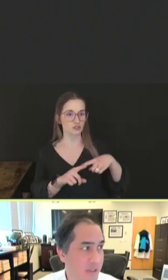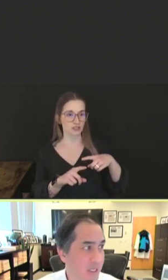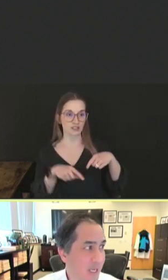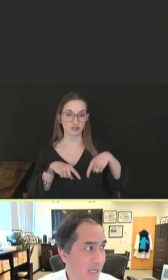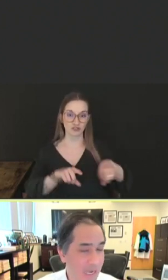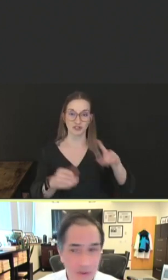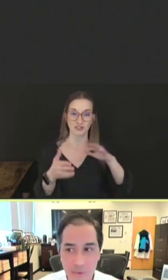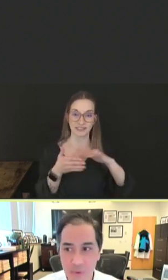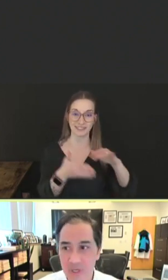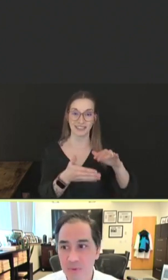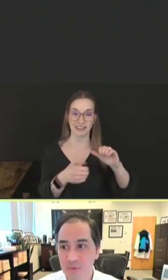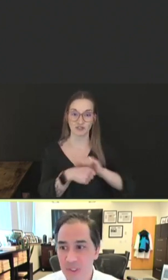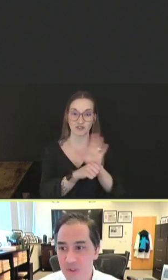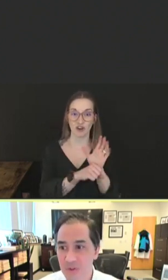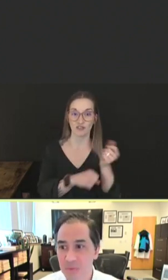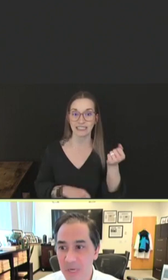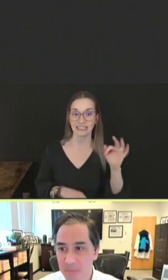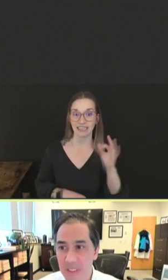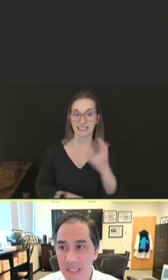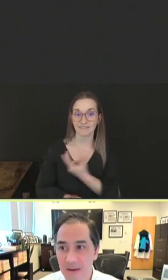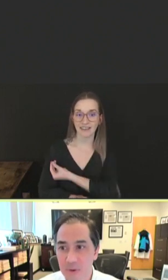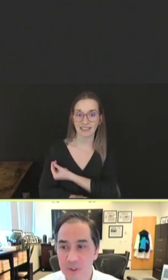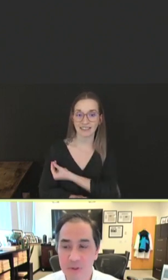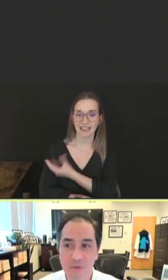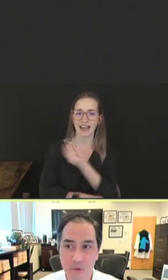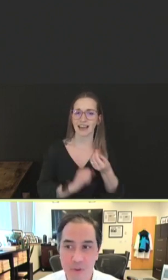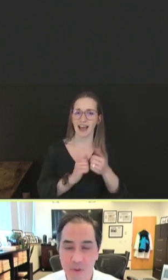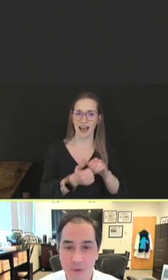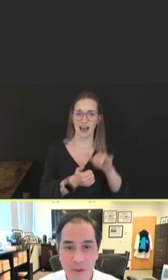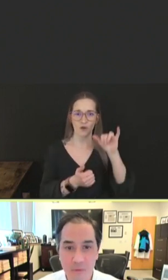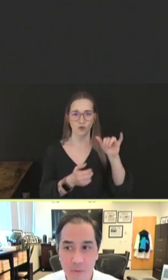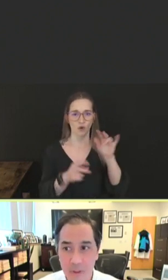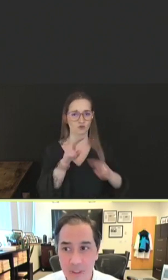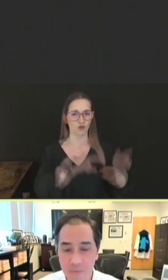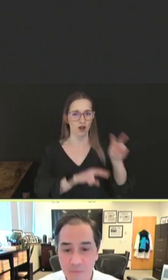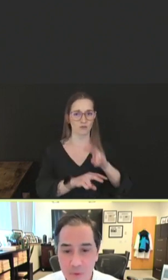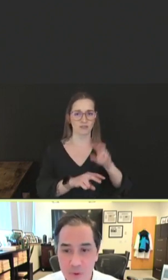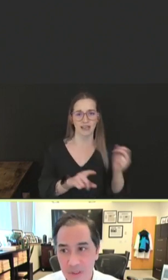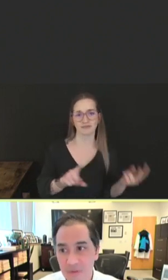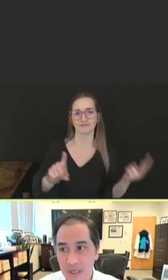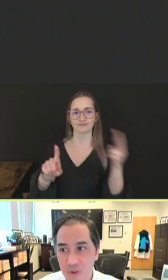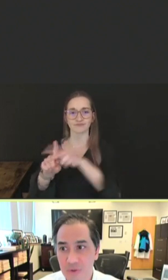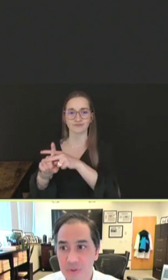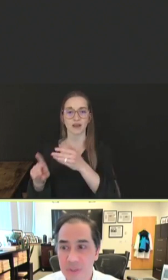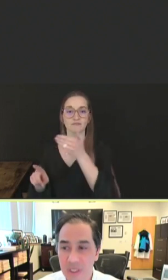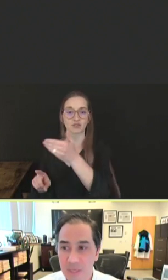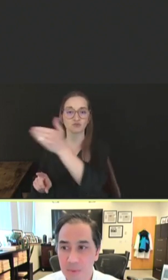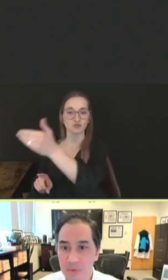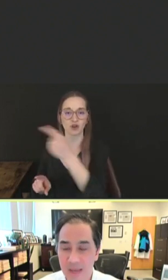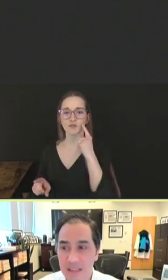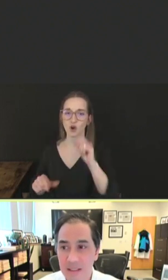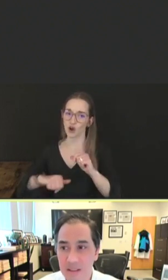and how those observations might be leveraged in the future, for future innovations in both vaccine